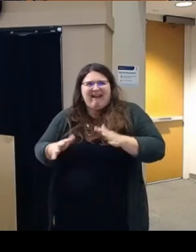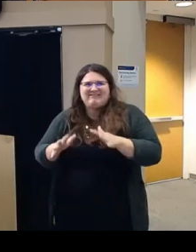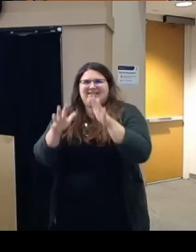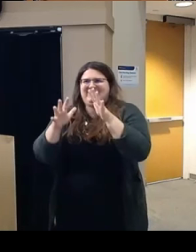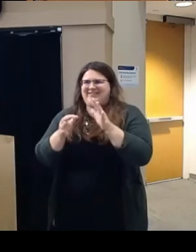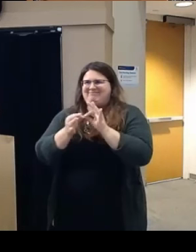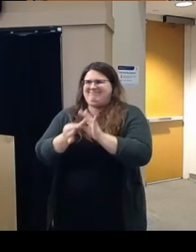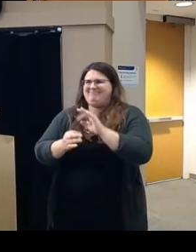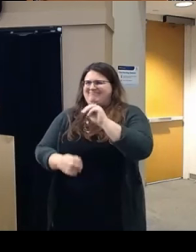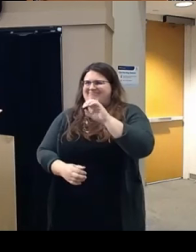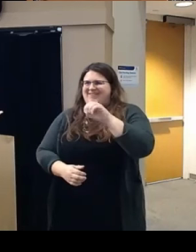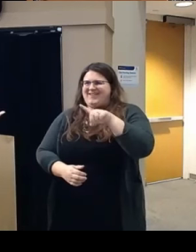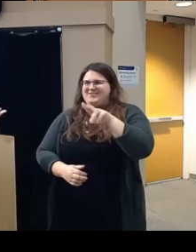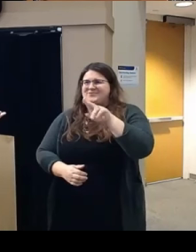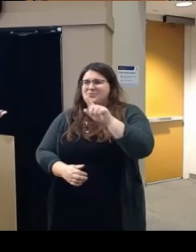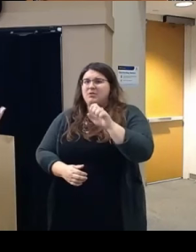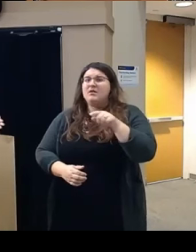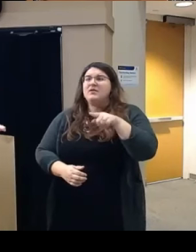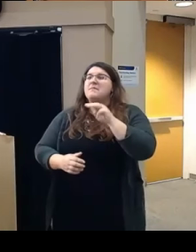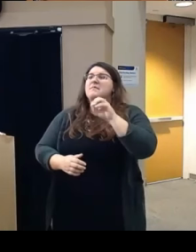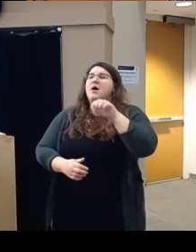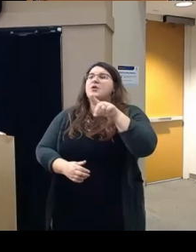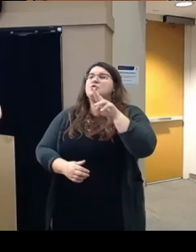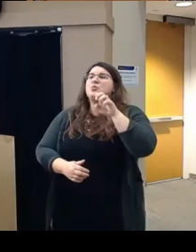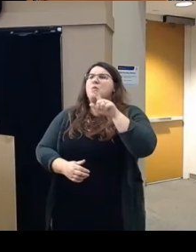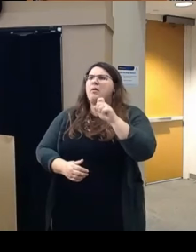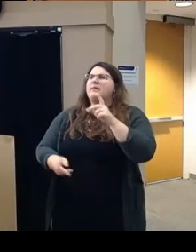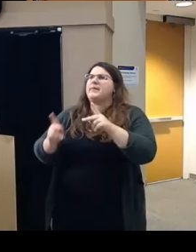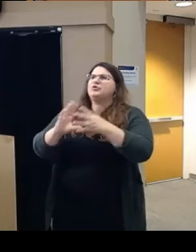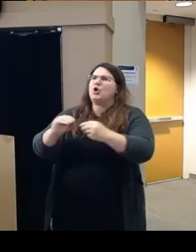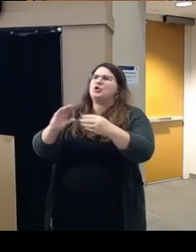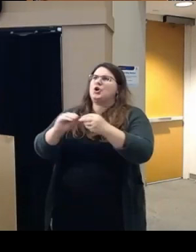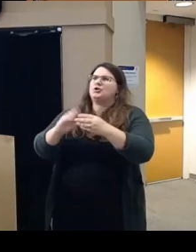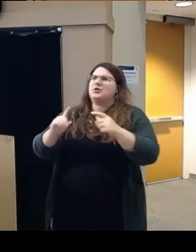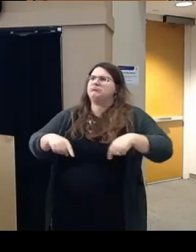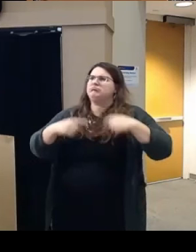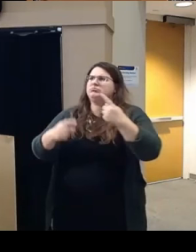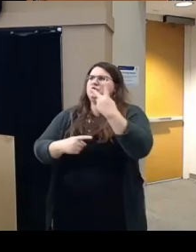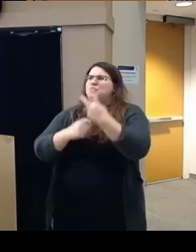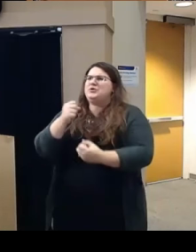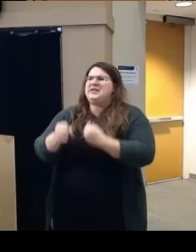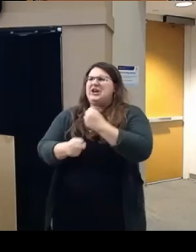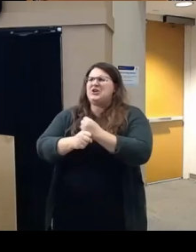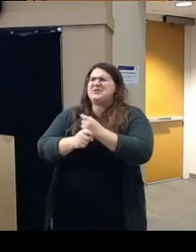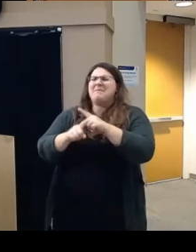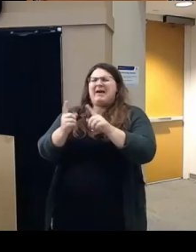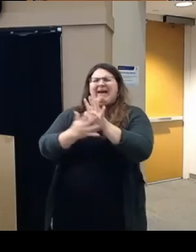I've heard about for at least two years years um but is this very kind of amorphous thing that's